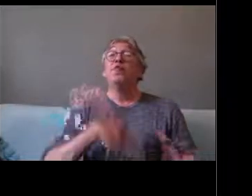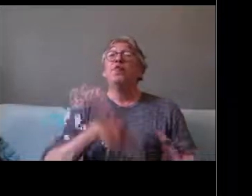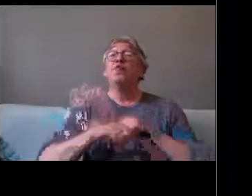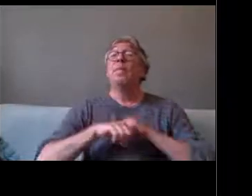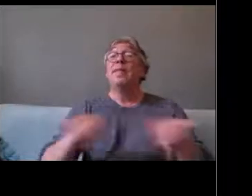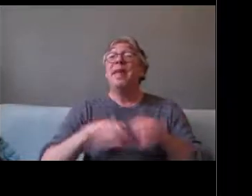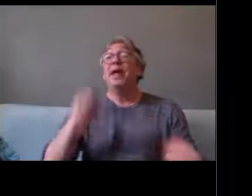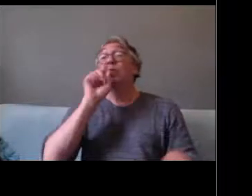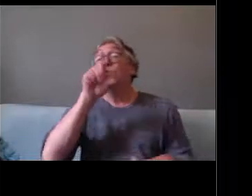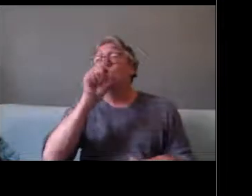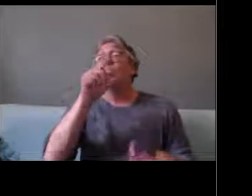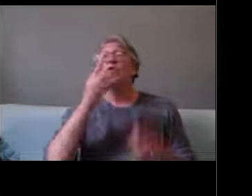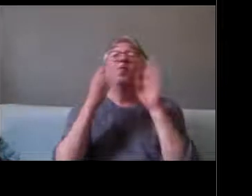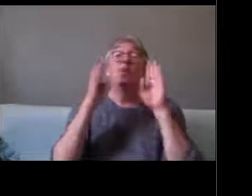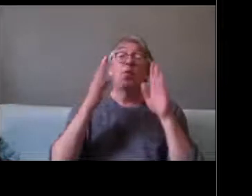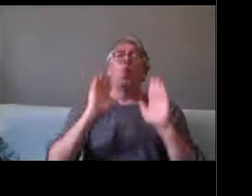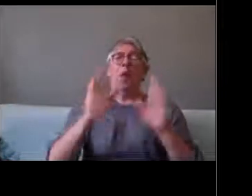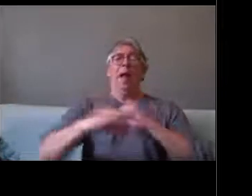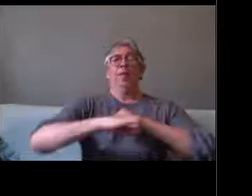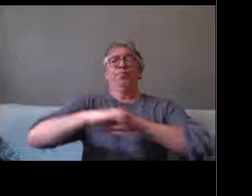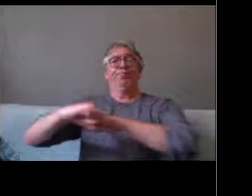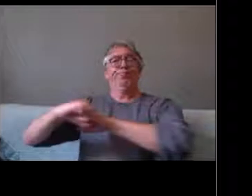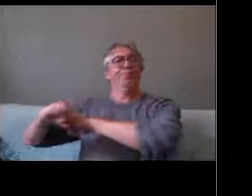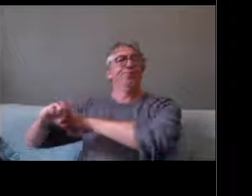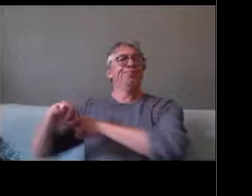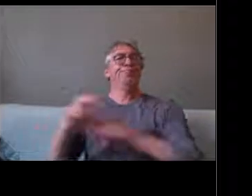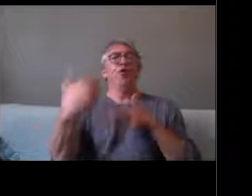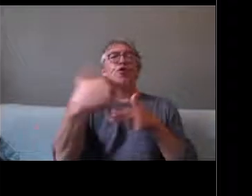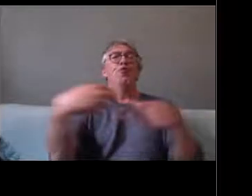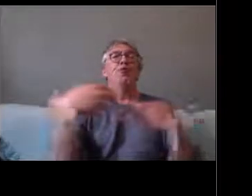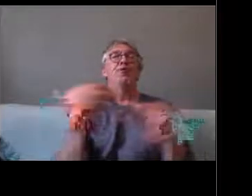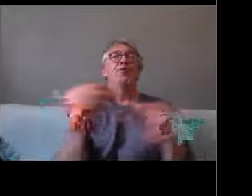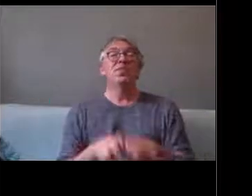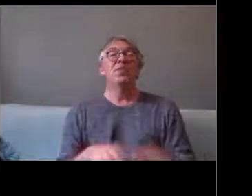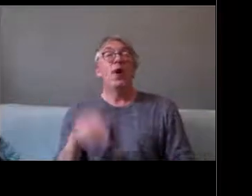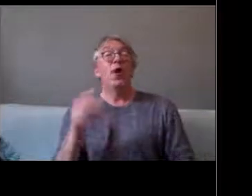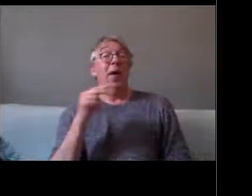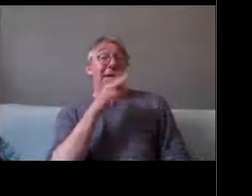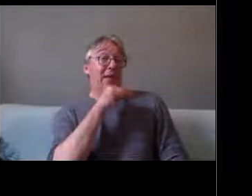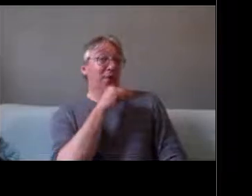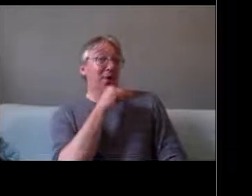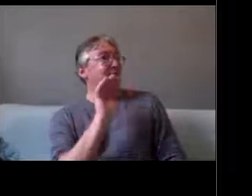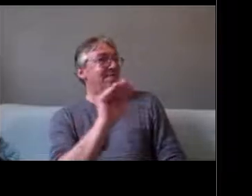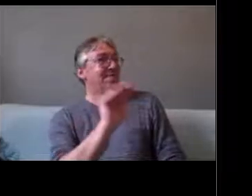Excellent. Thank you very much. I was able to follow your speech completely,